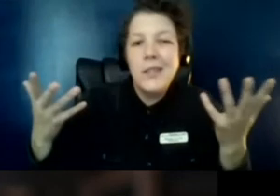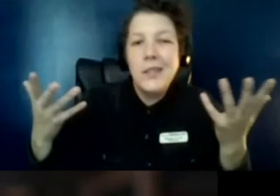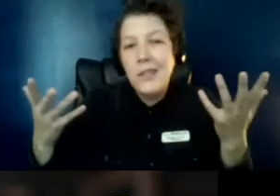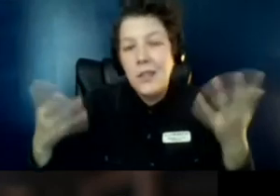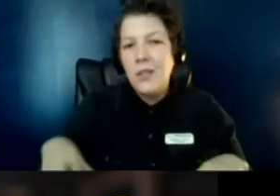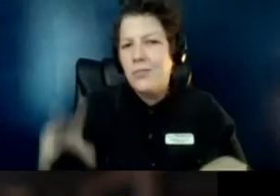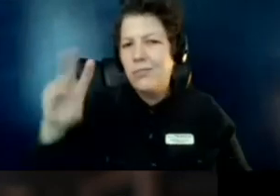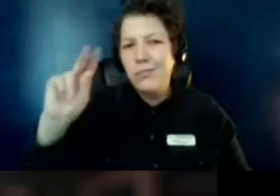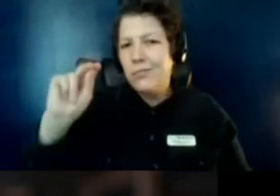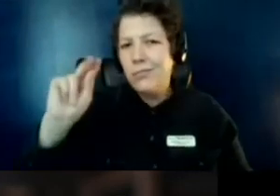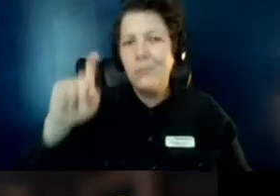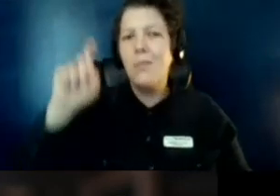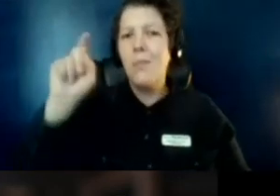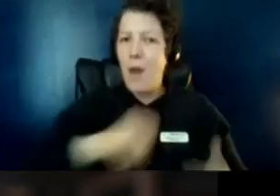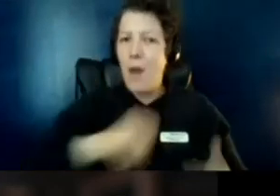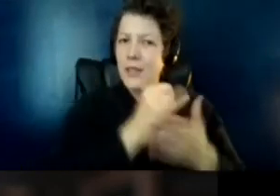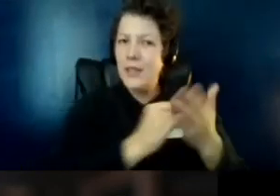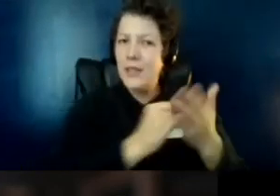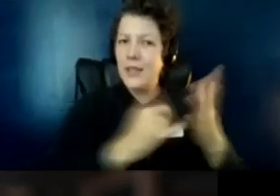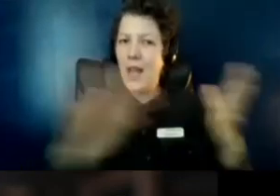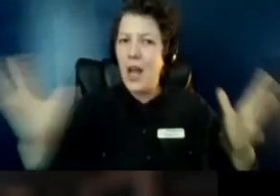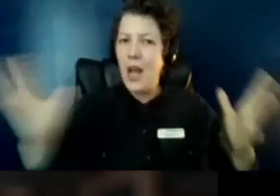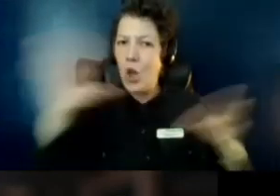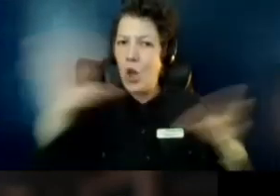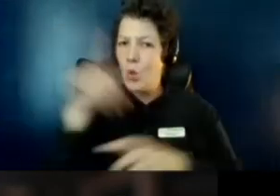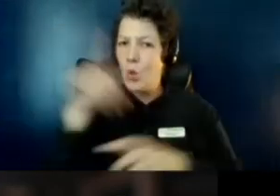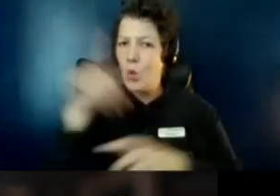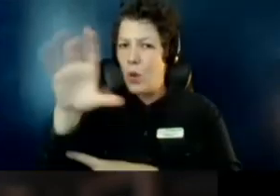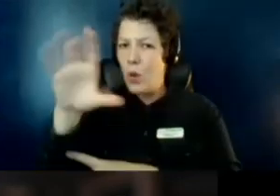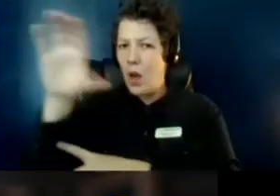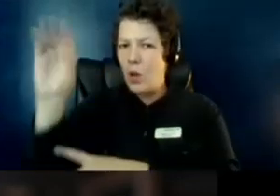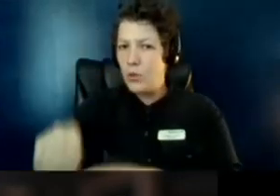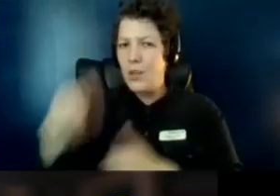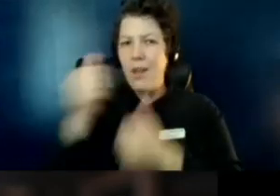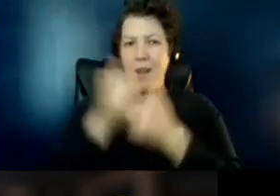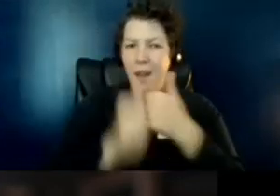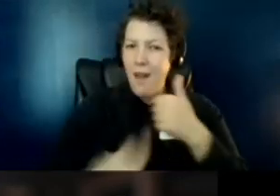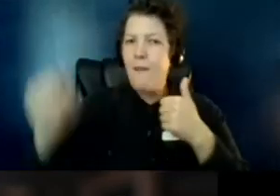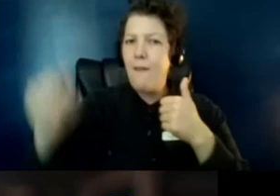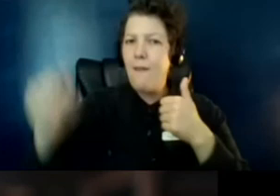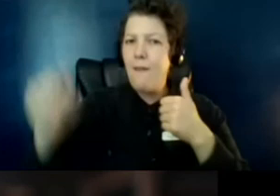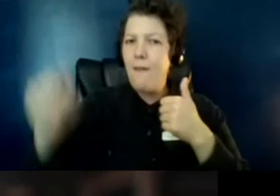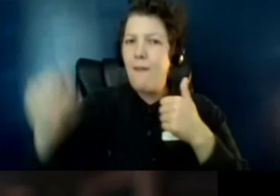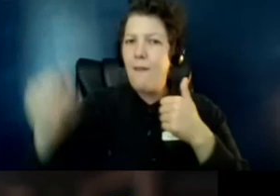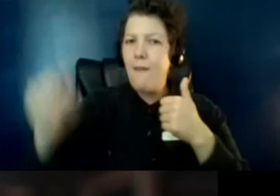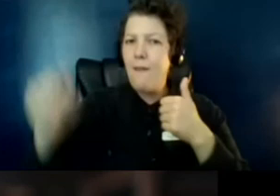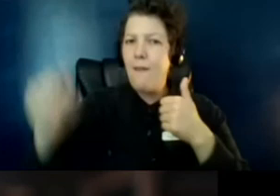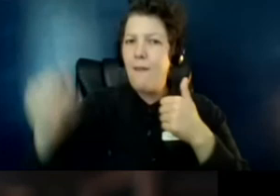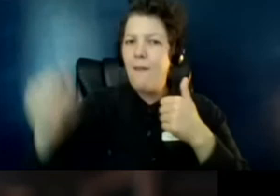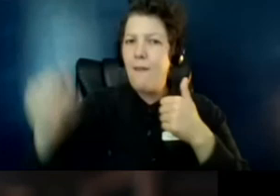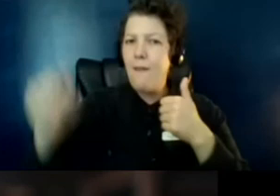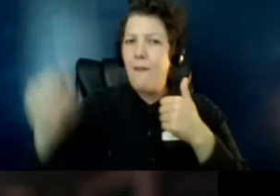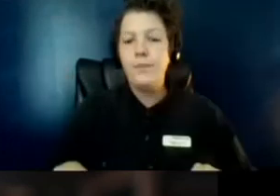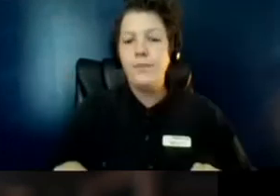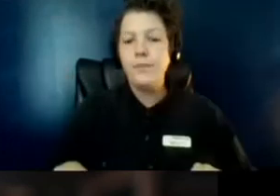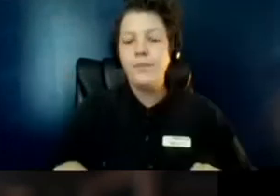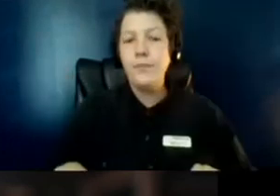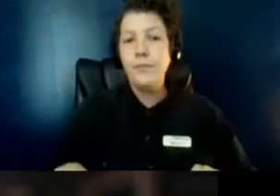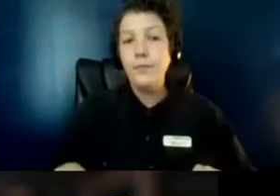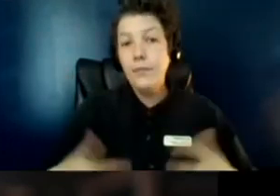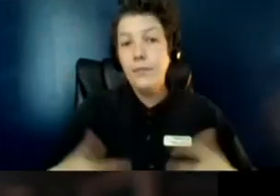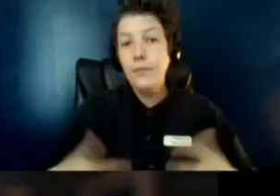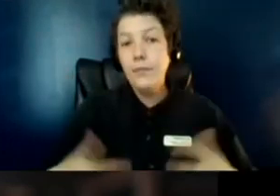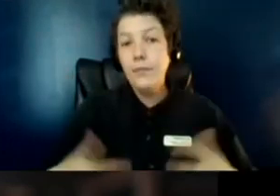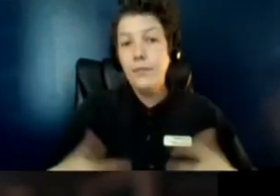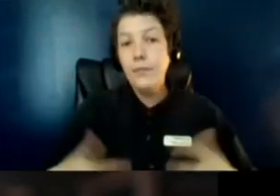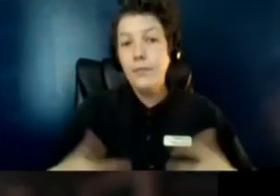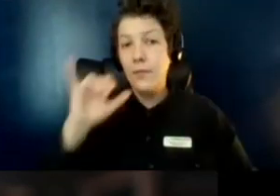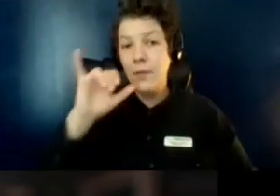Here's the other reality of this. That population is potentially a revenue source. We don't